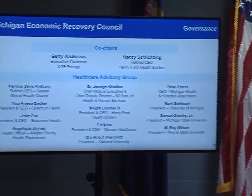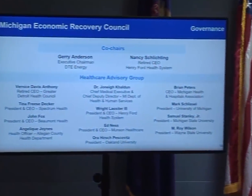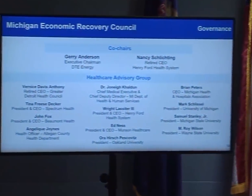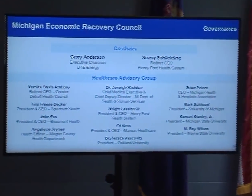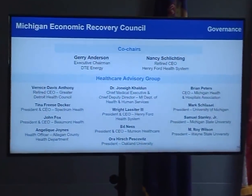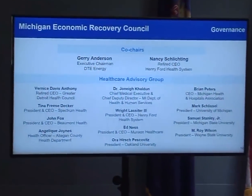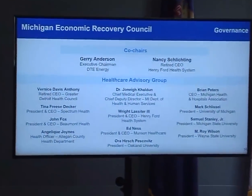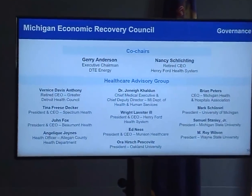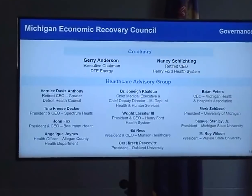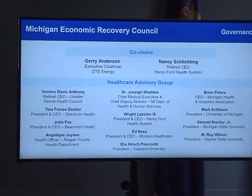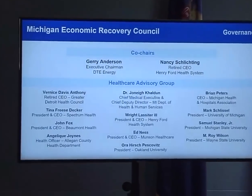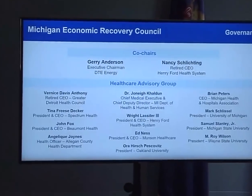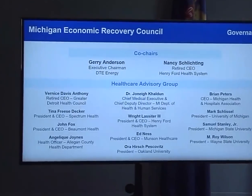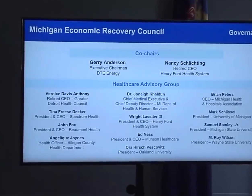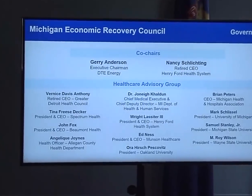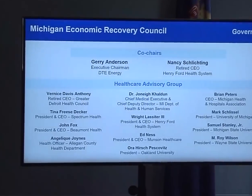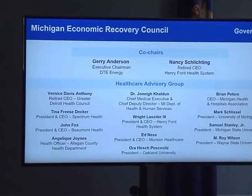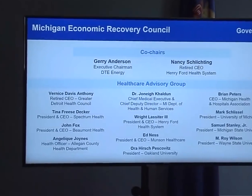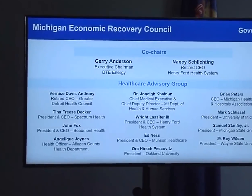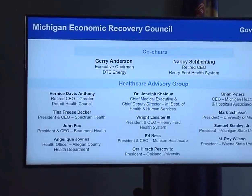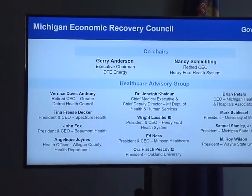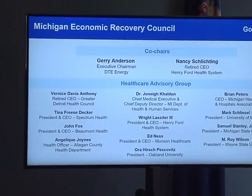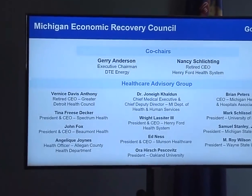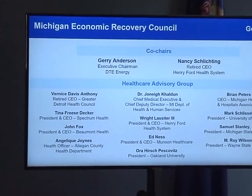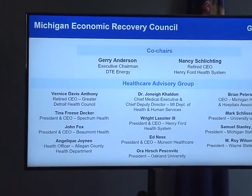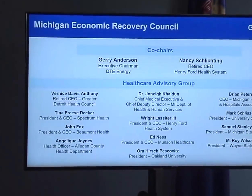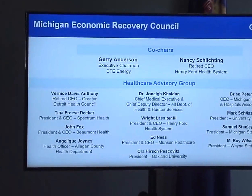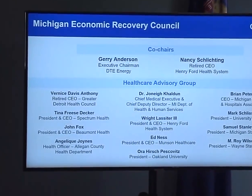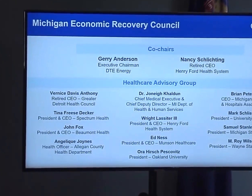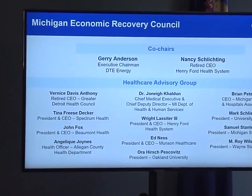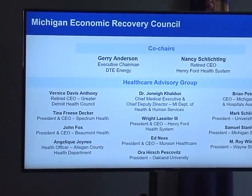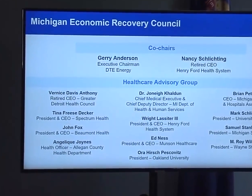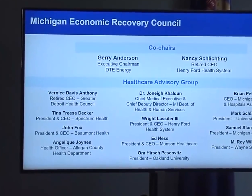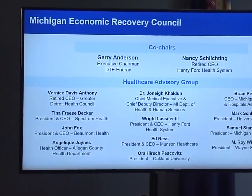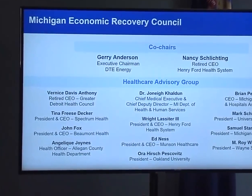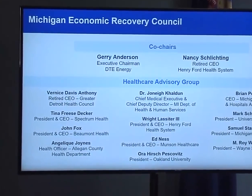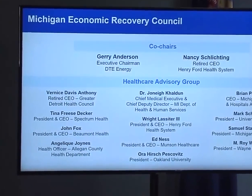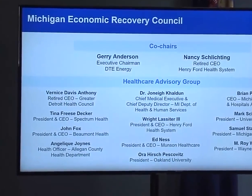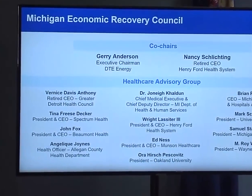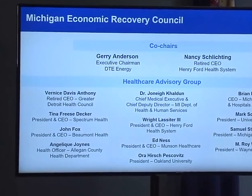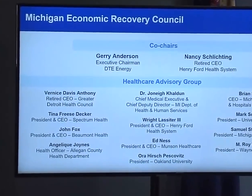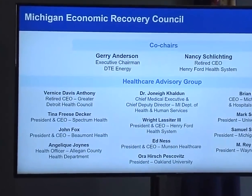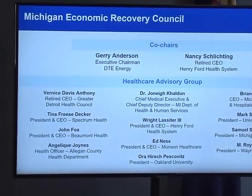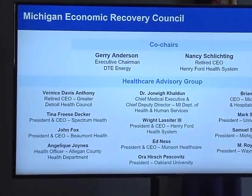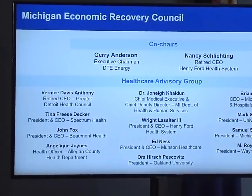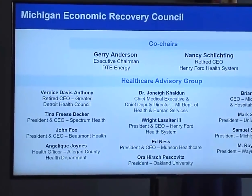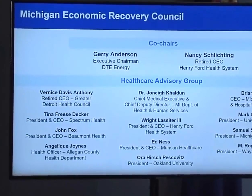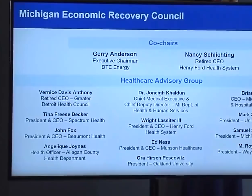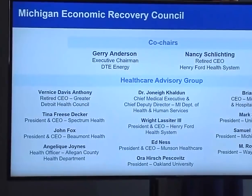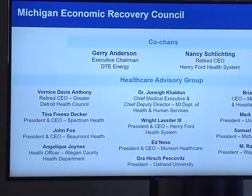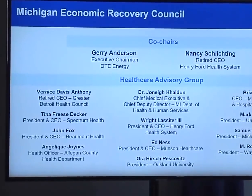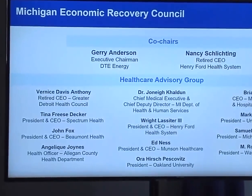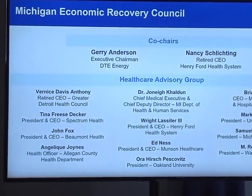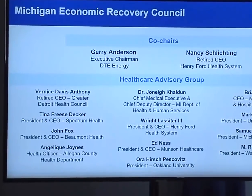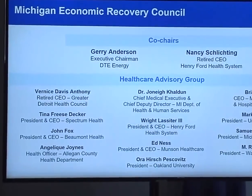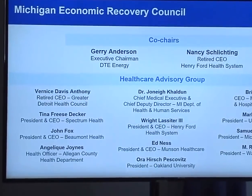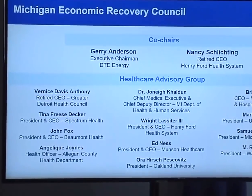NANCY COULDN'T BE WITH US TODAY BECAUSE SHE HAS A 97 AND A HALF-YEAR-OLD FATHER WHO IS WEAKENING.